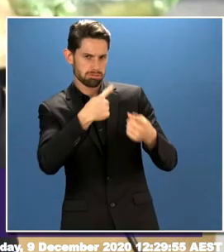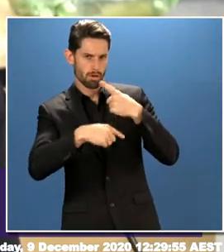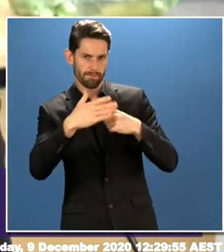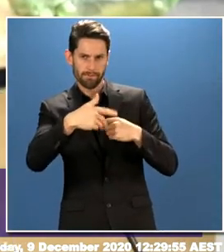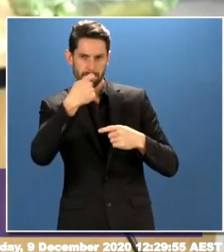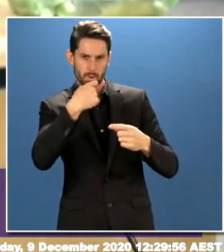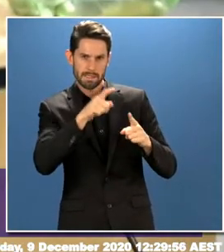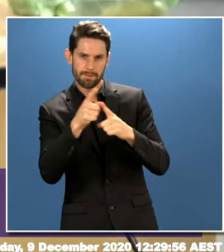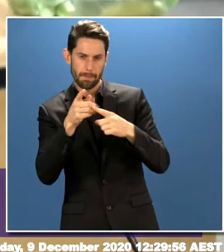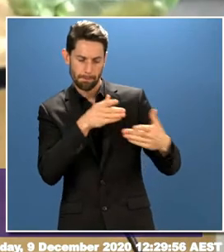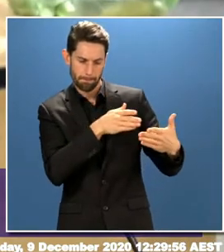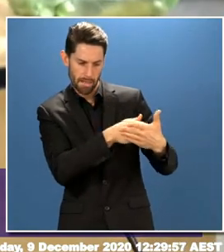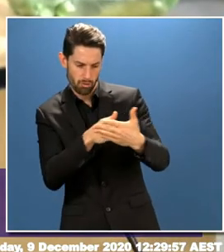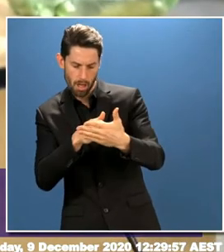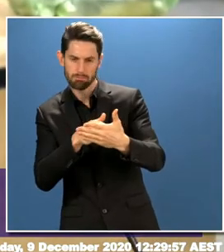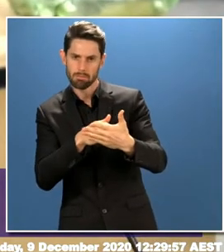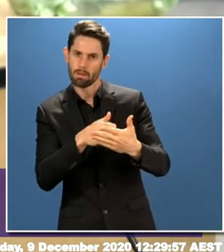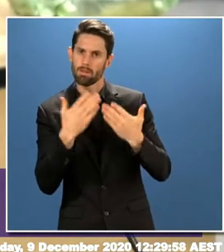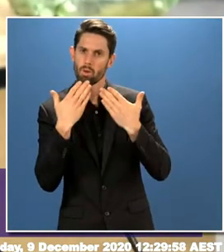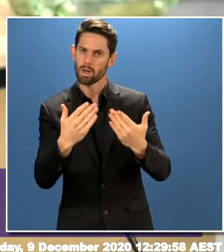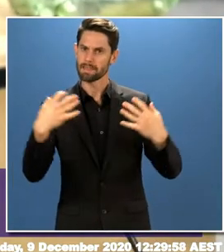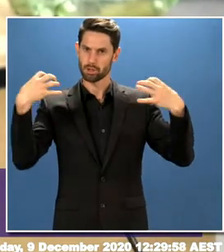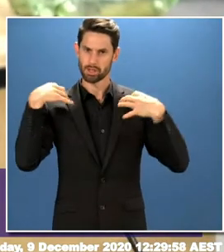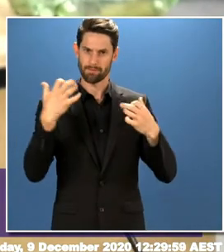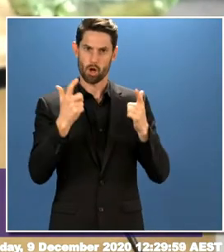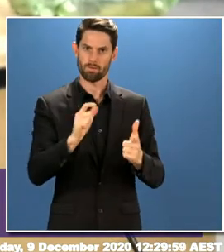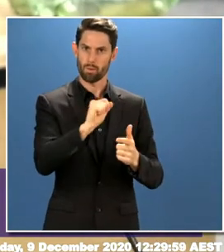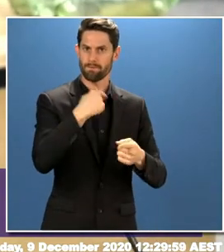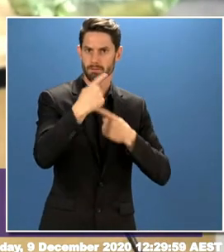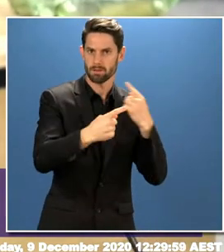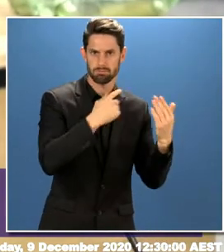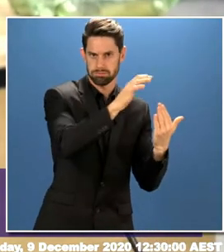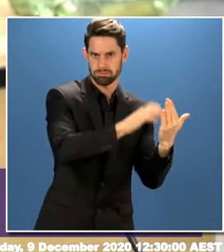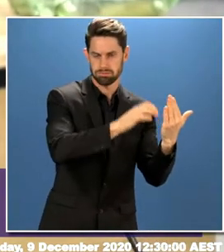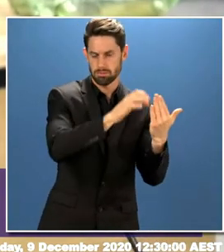but at paragraph 21, I don't need to take you through there, but it's your concluding paragraph and you say that,